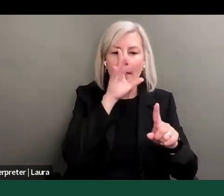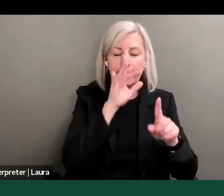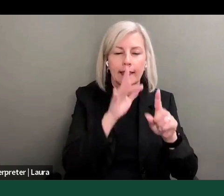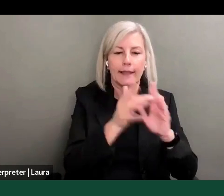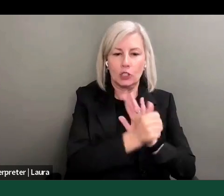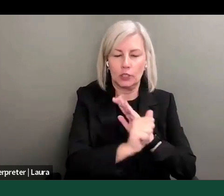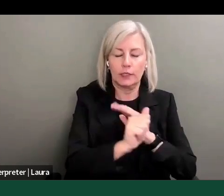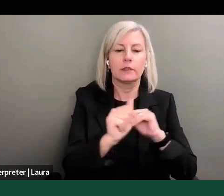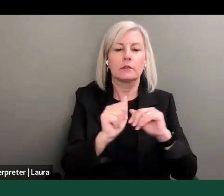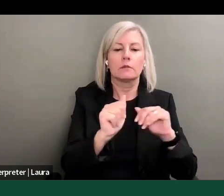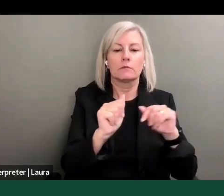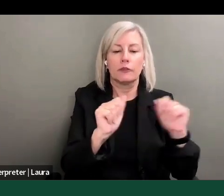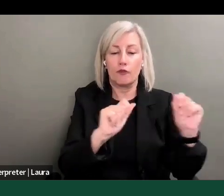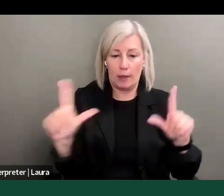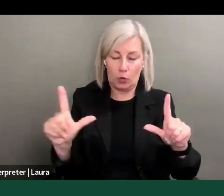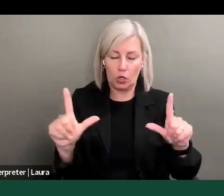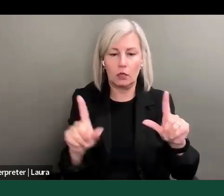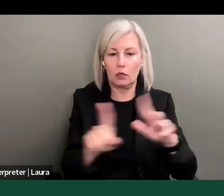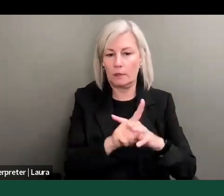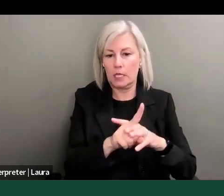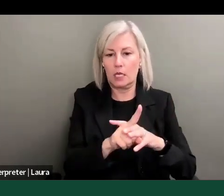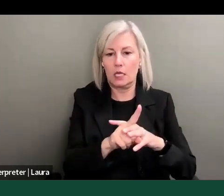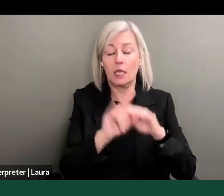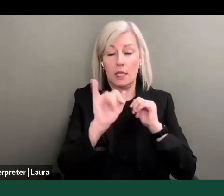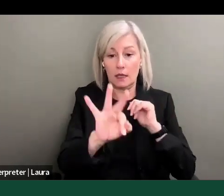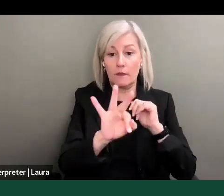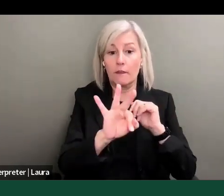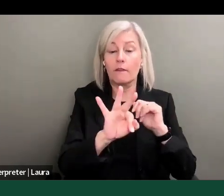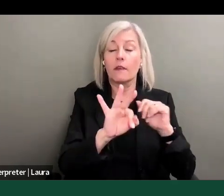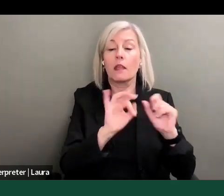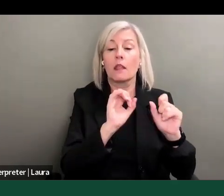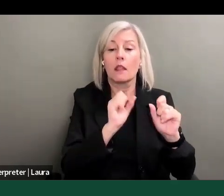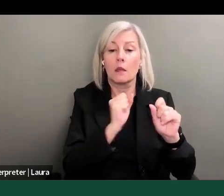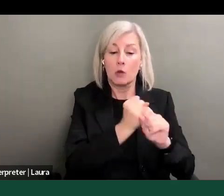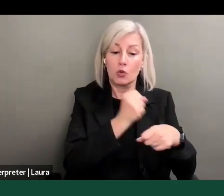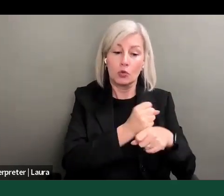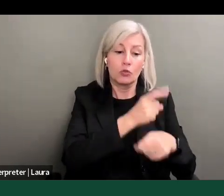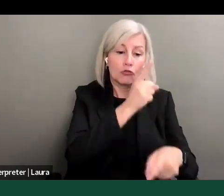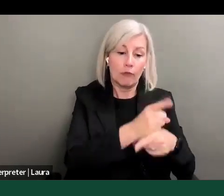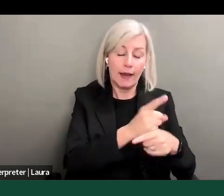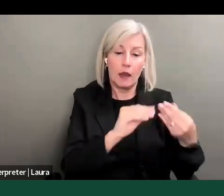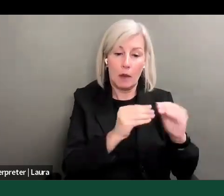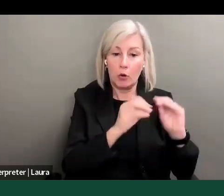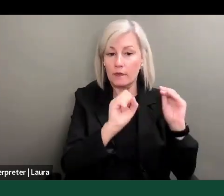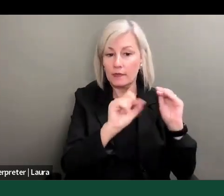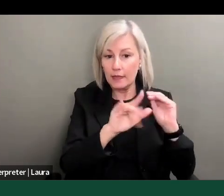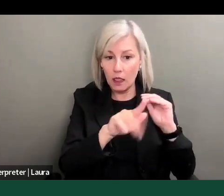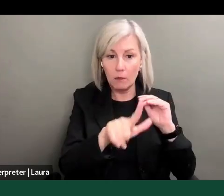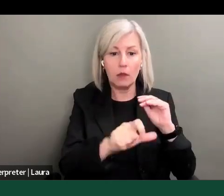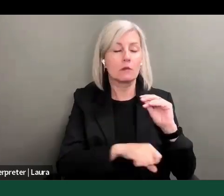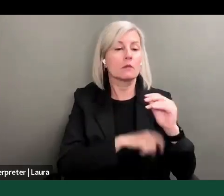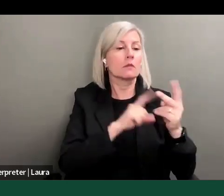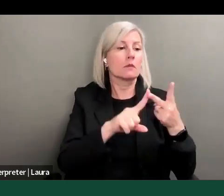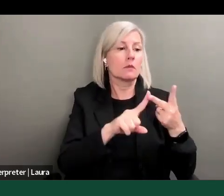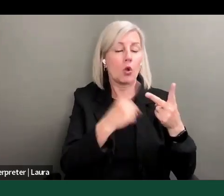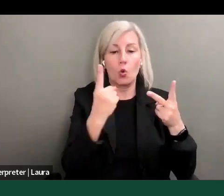that we have a framework of if they produce that you know the correct number of syllables and at least one of the consonants correctly to give them credit